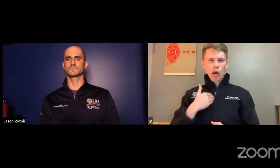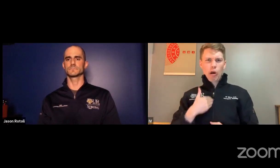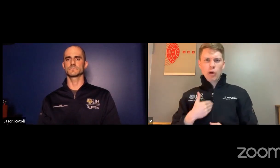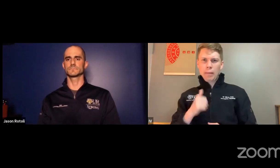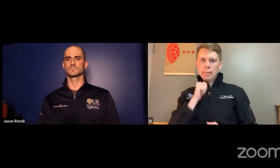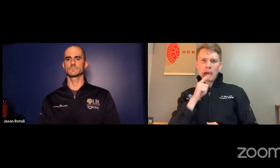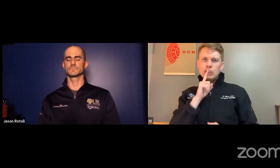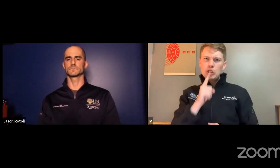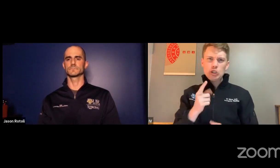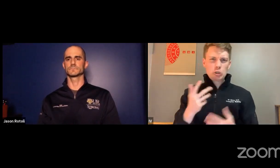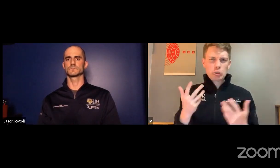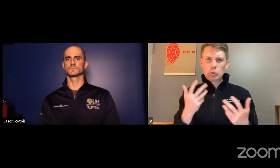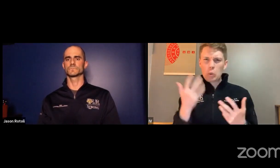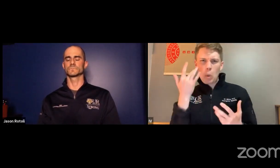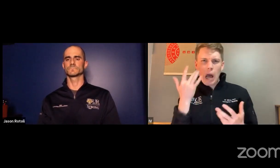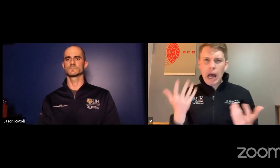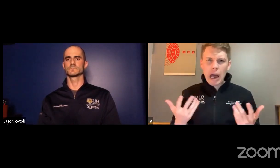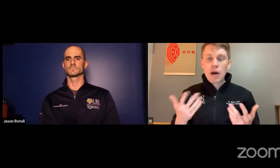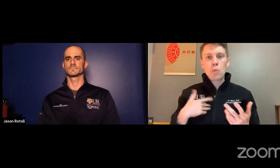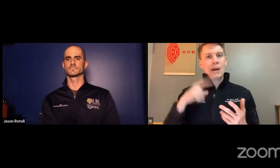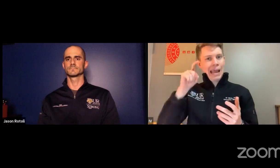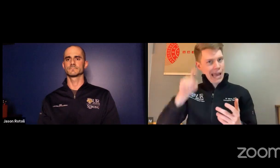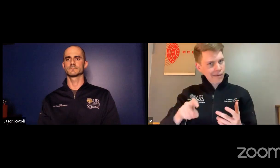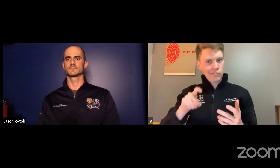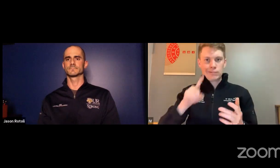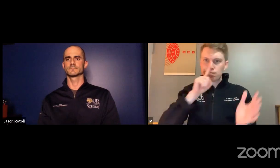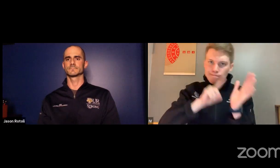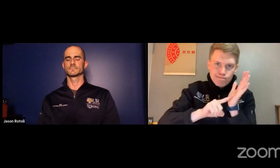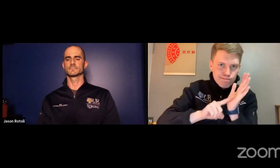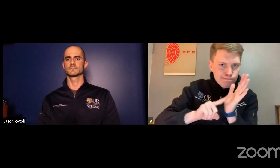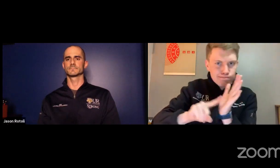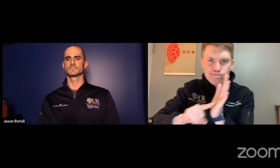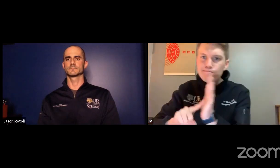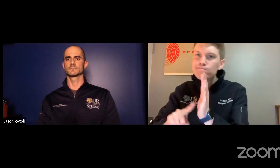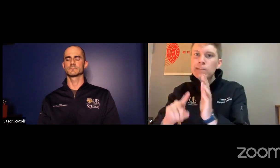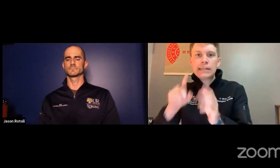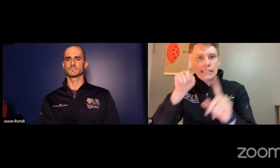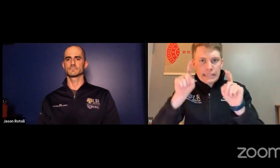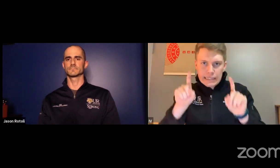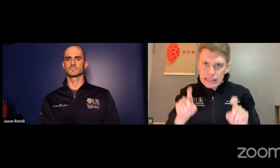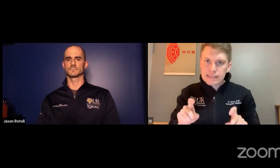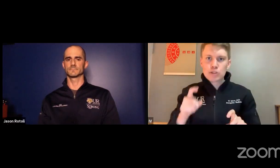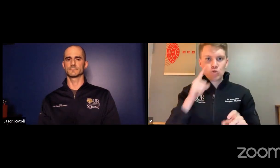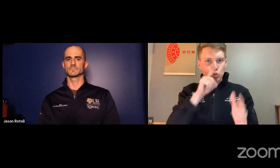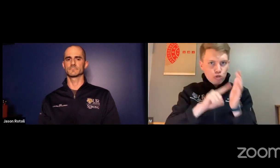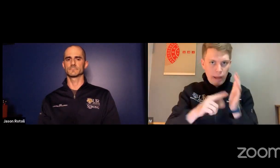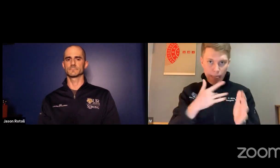up that tube again. They call it heartburn but it is not related to your heart at all.